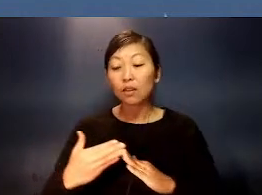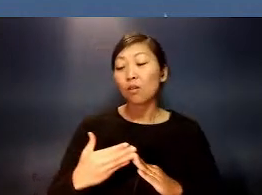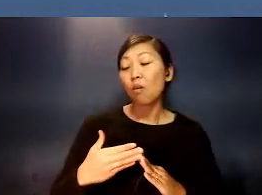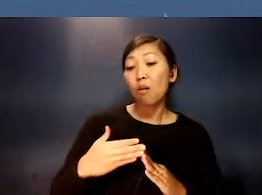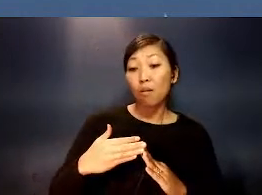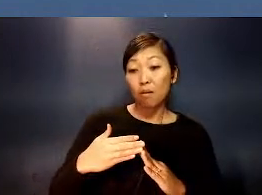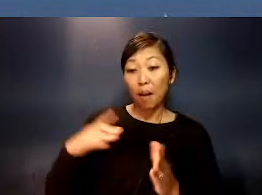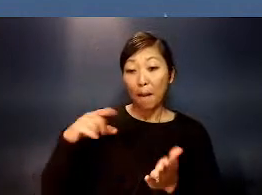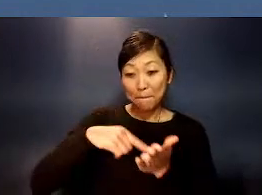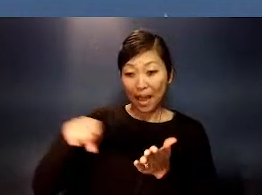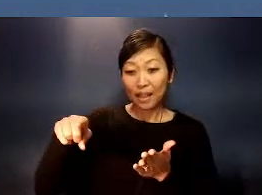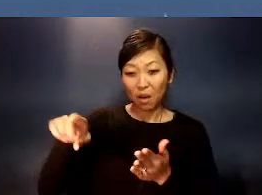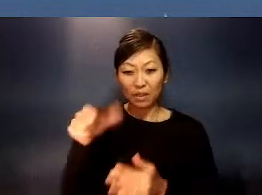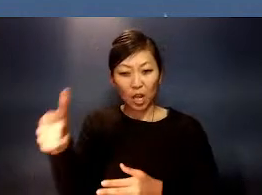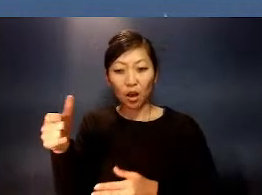SO LIKE MANUFACTURE MY NEIGHBORS IN THE LAST FEW YEARS